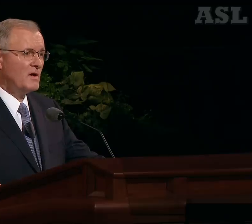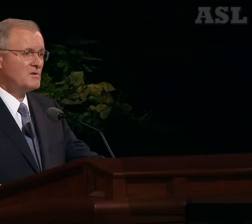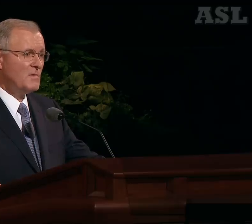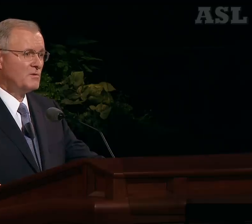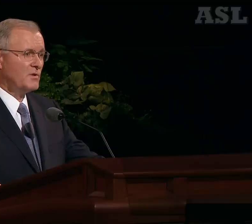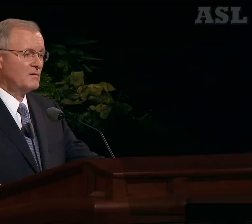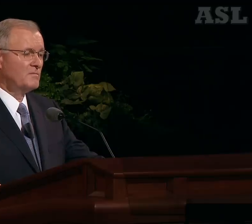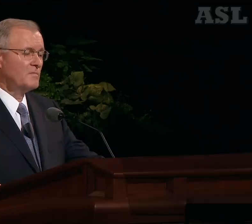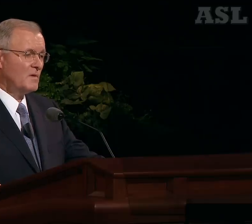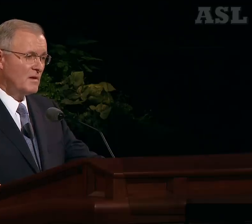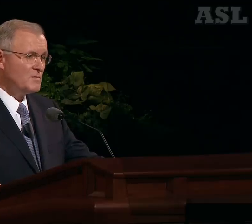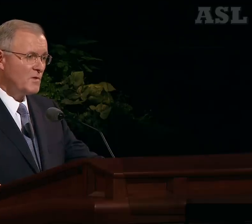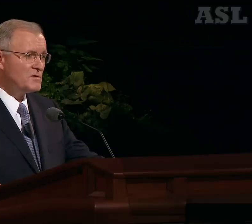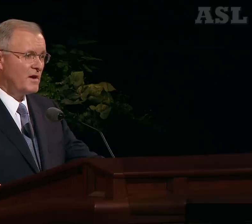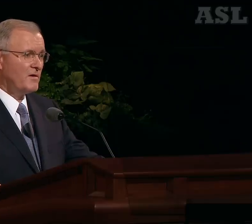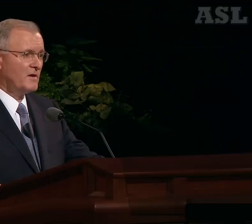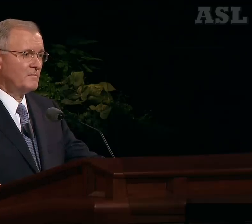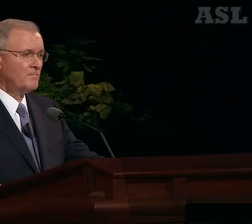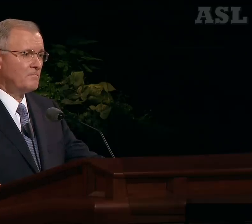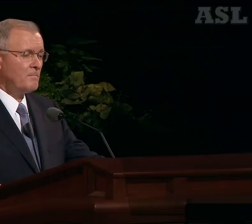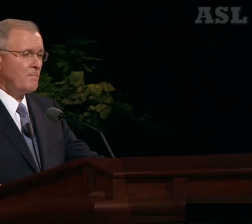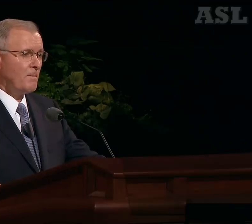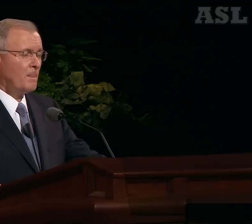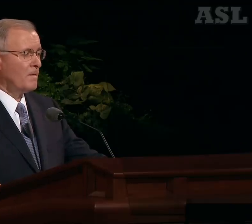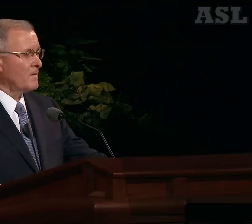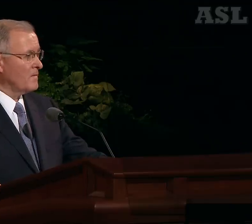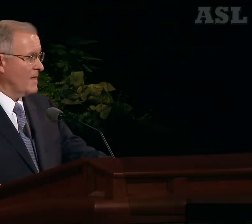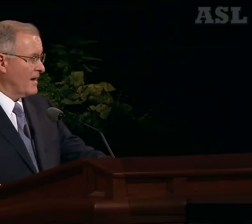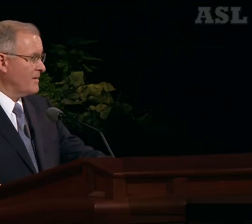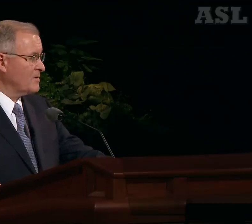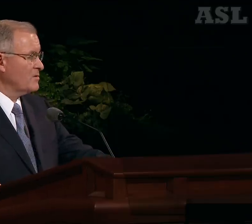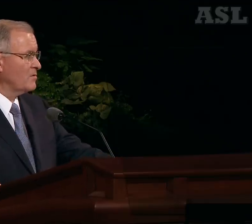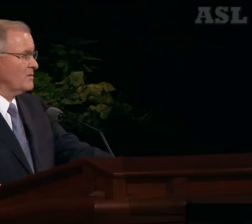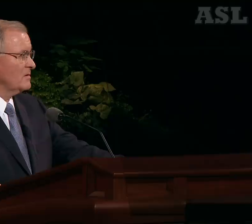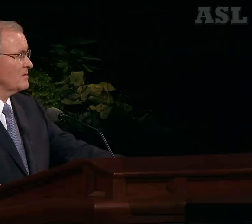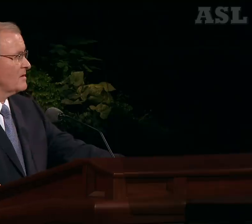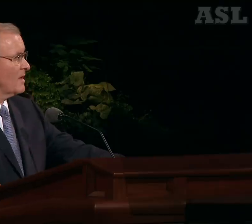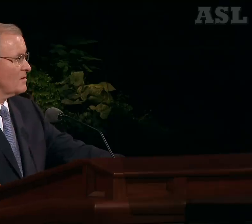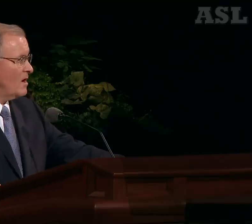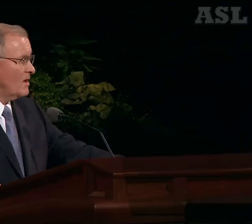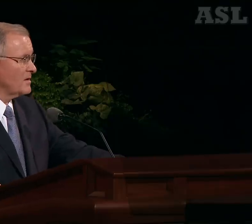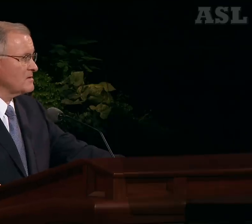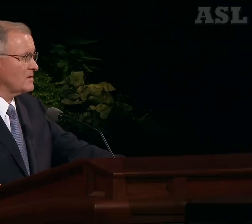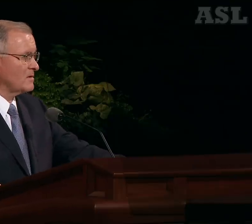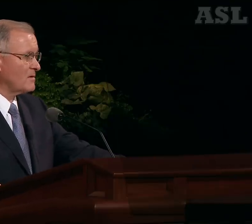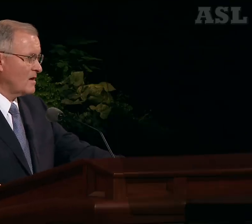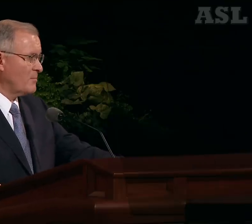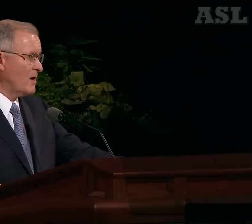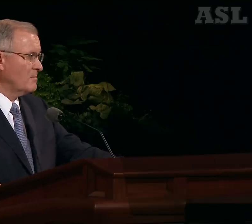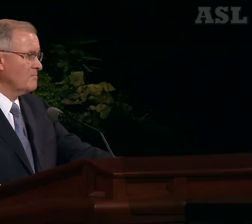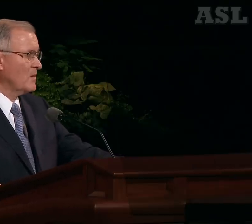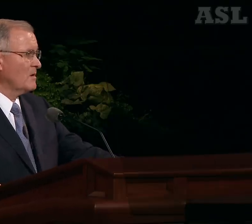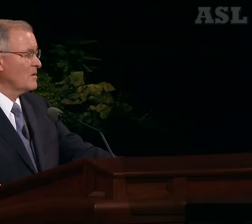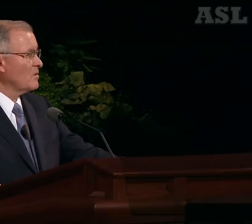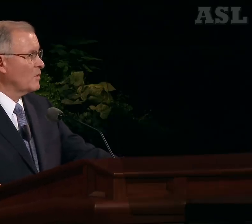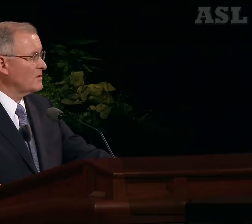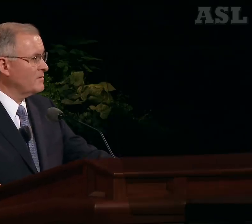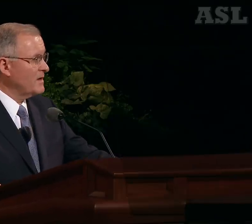INDIA, HE TRAVELED WITH SISTER FUNK AND ME TO RAJAHMUNDRY, HIS